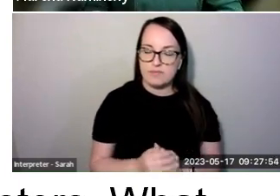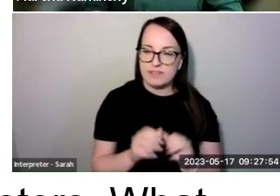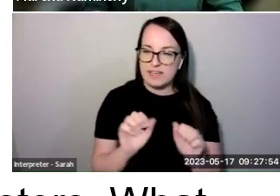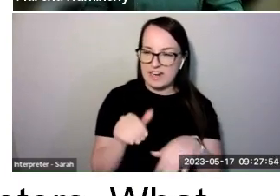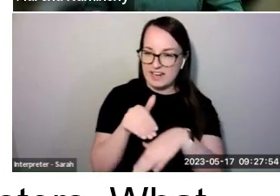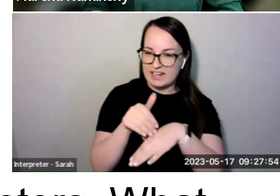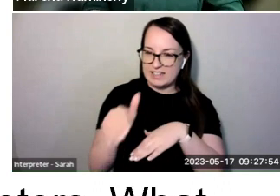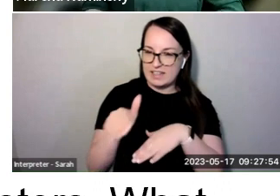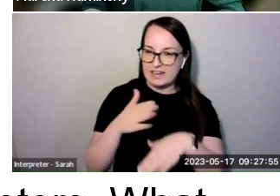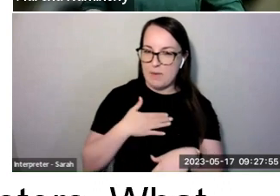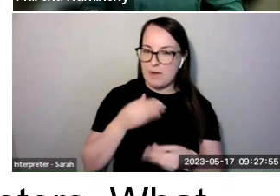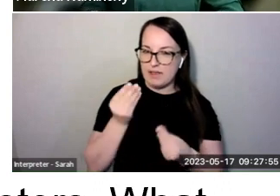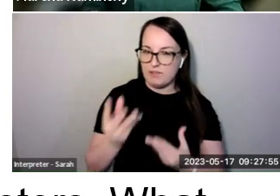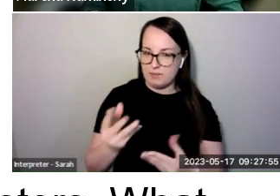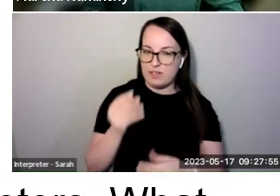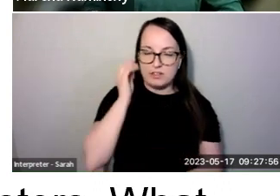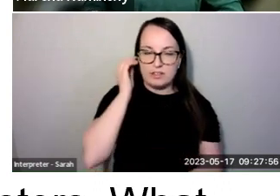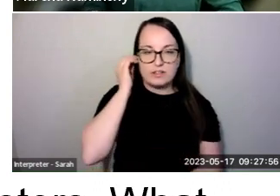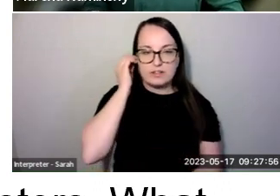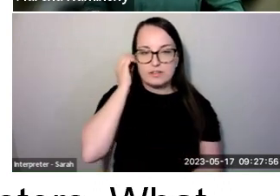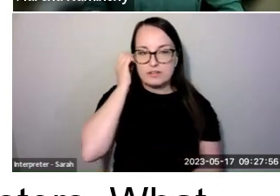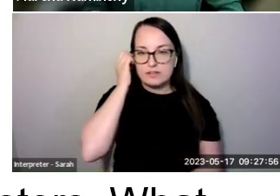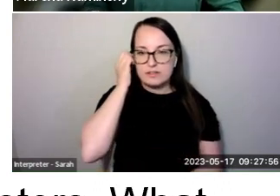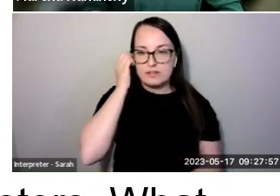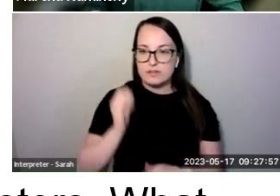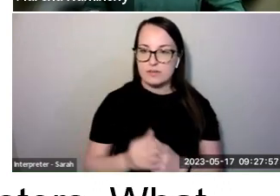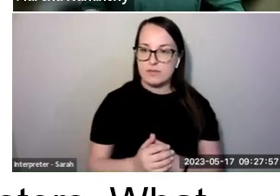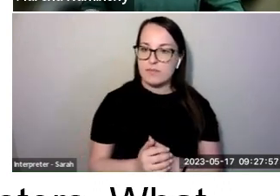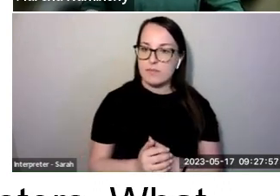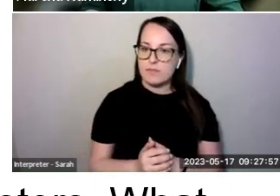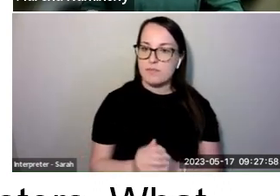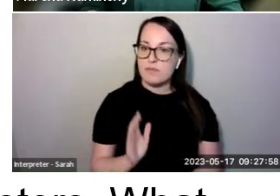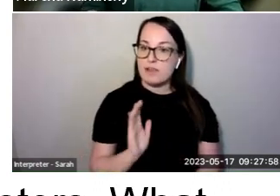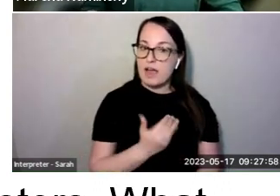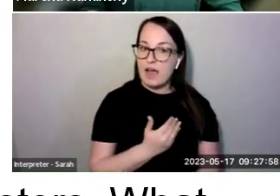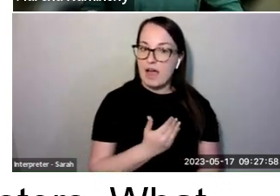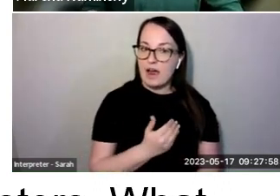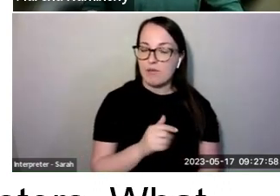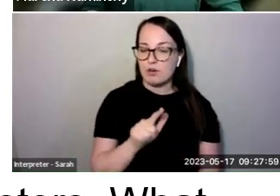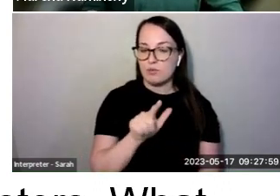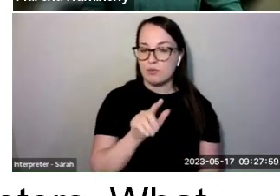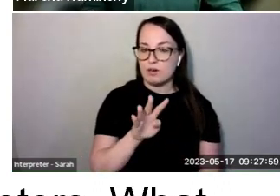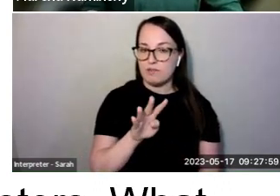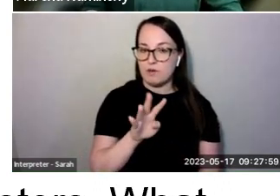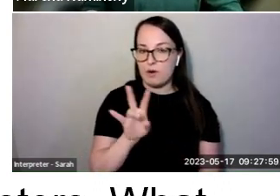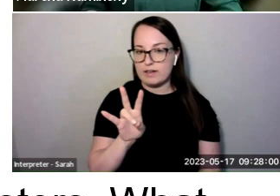details, but I will -- I can add it and ask for it to be sent out as well.